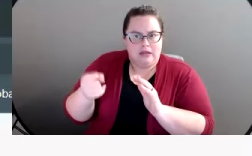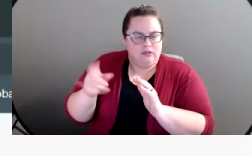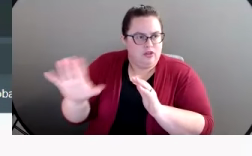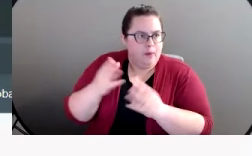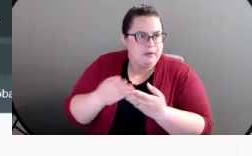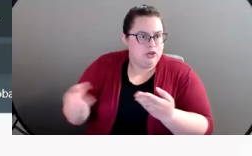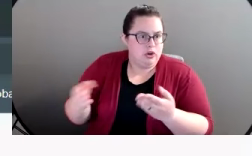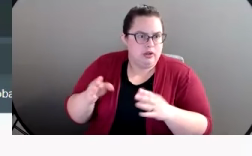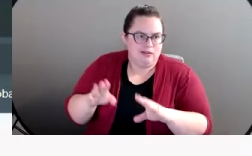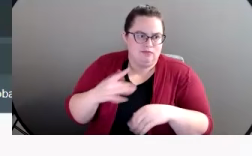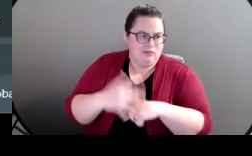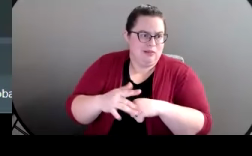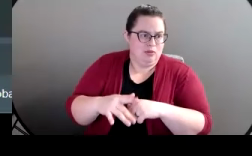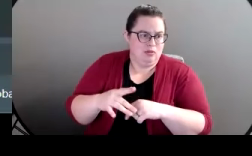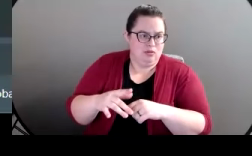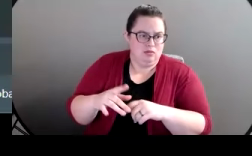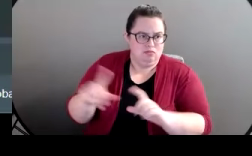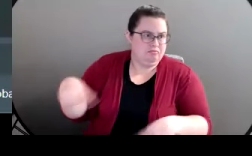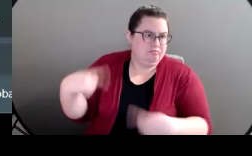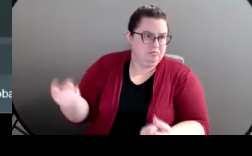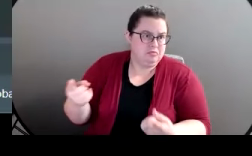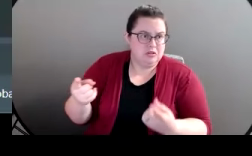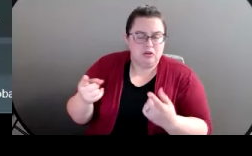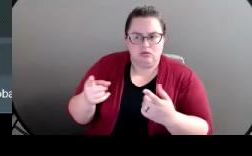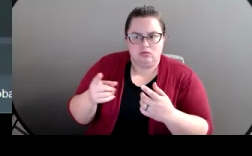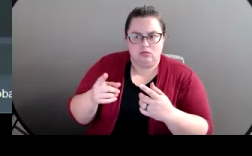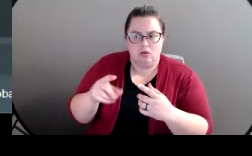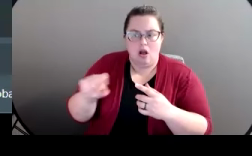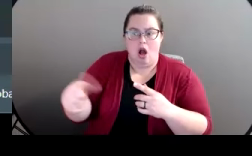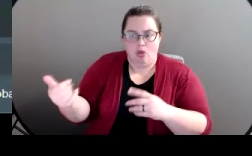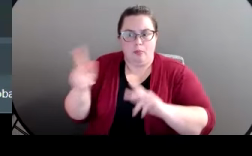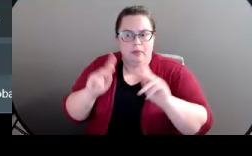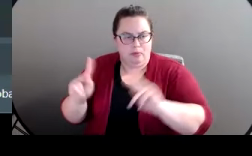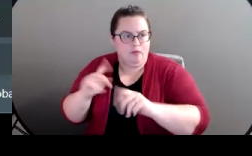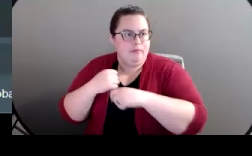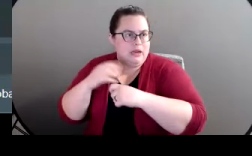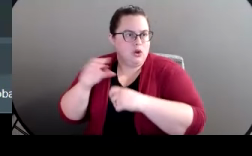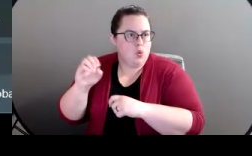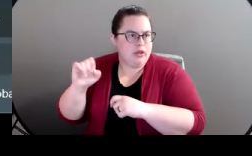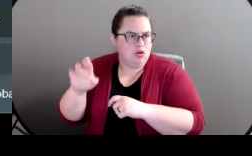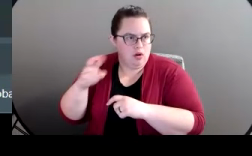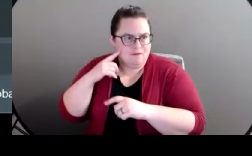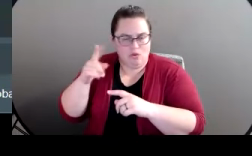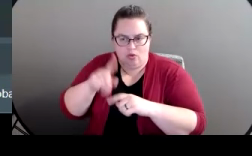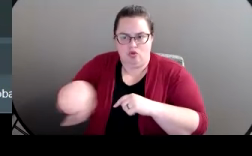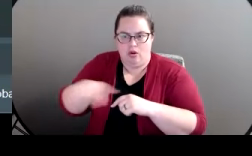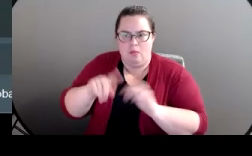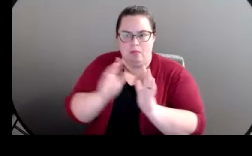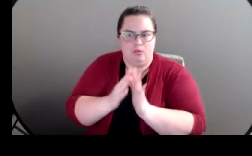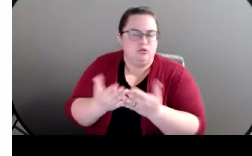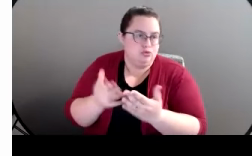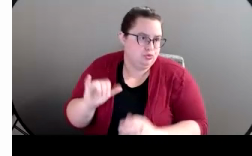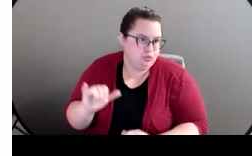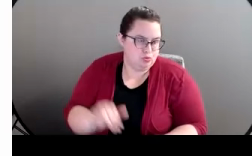quite a bit of, OER that has been, developed for those books. Okay.